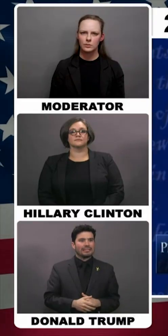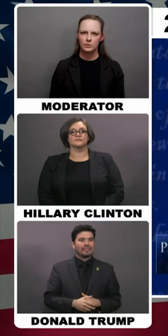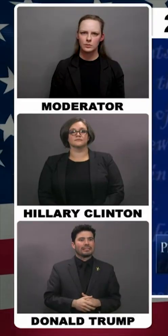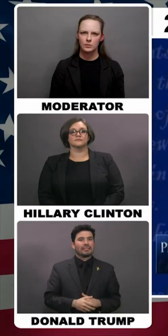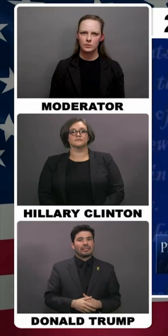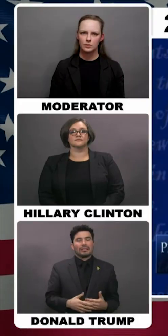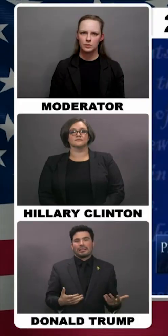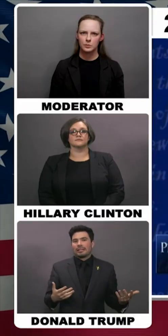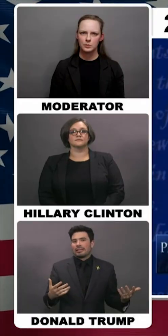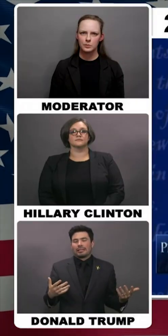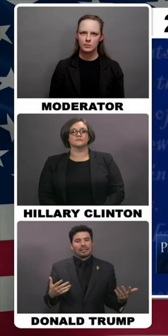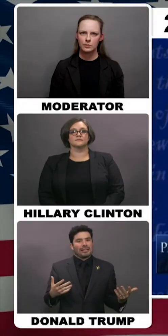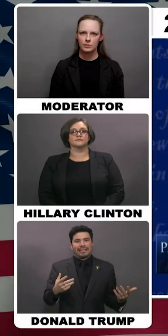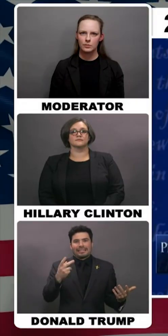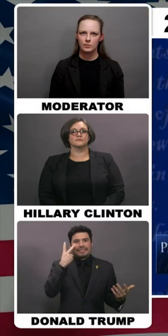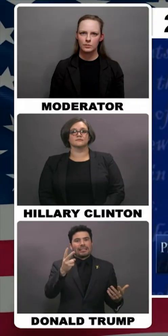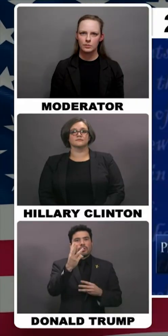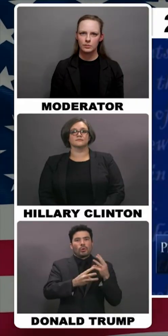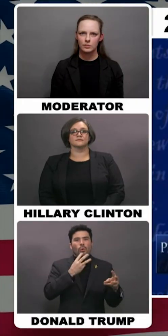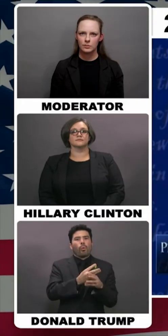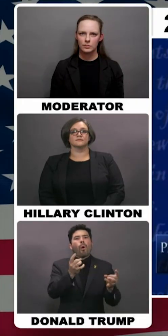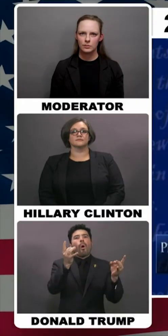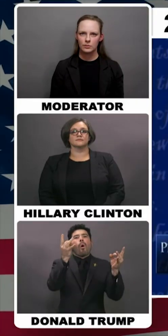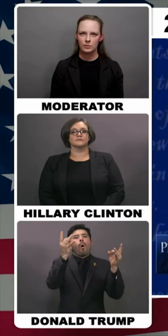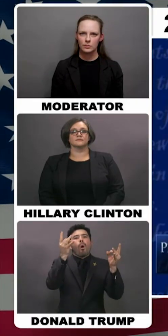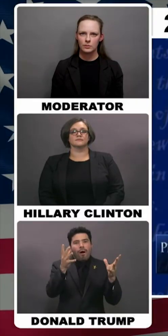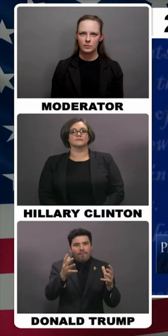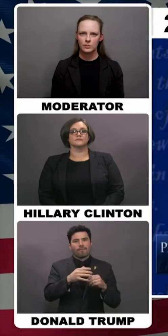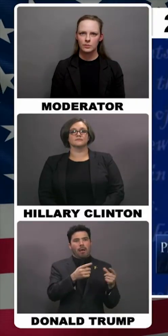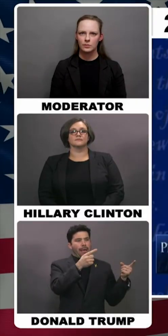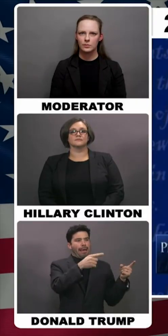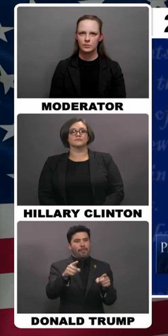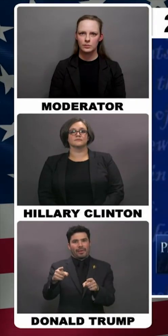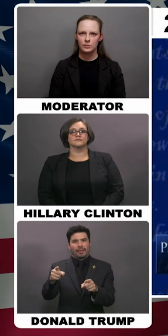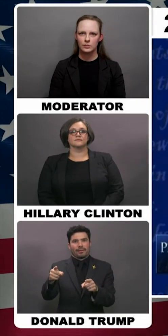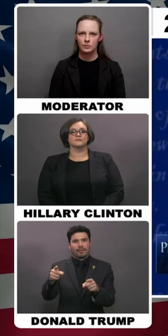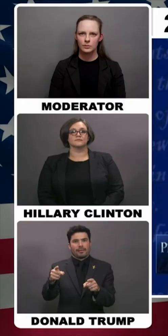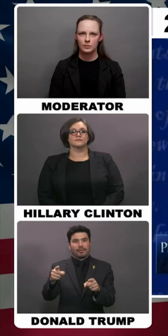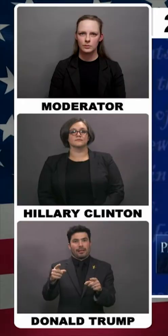The carnage all over the world, and they look and they see, can you imagine the people